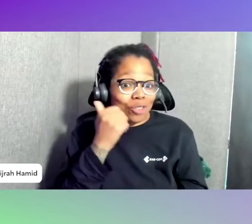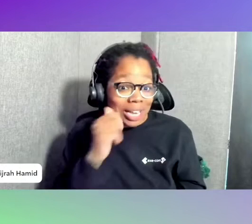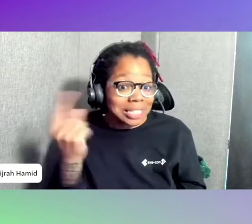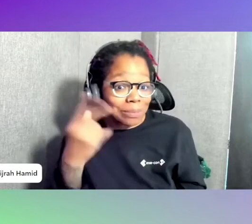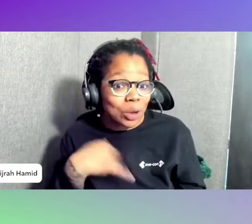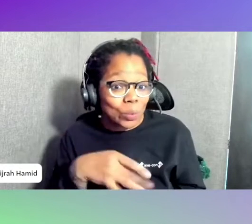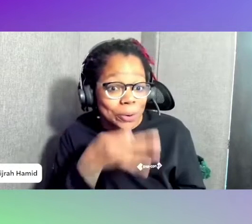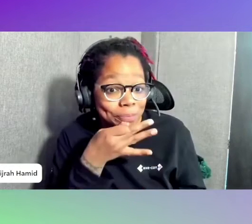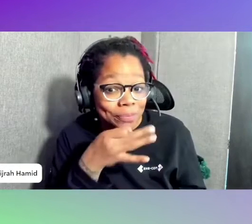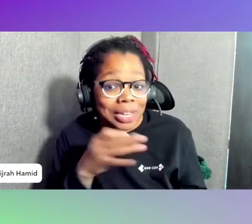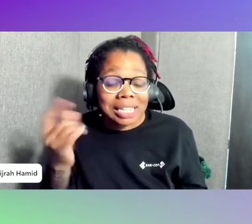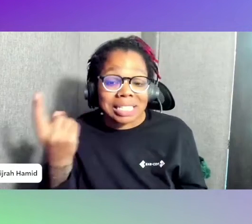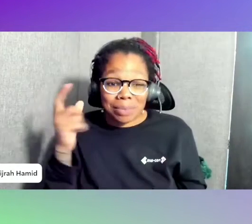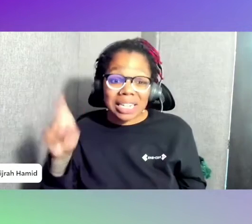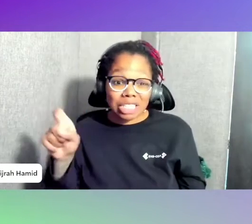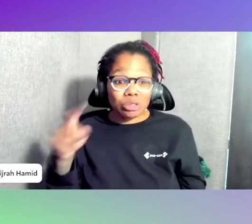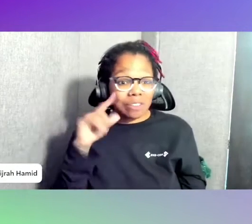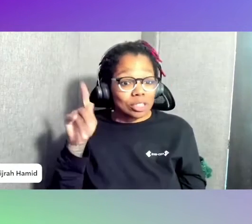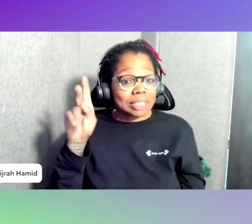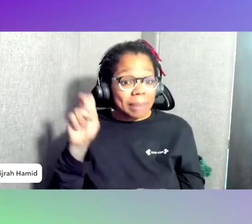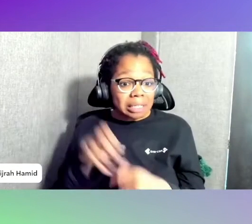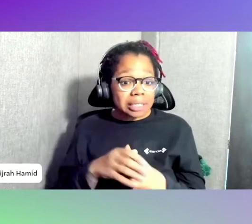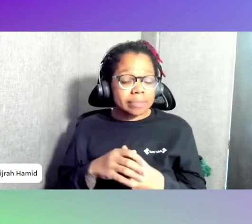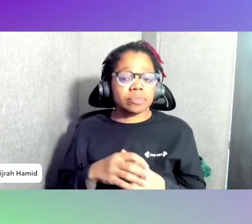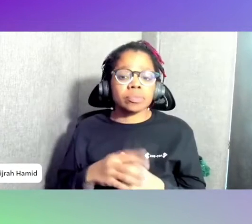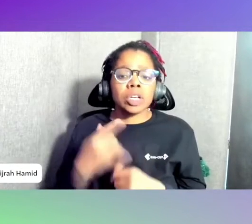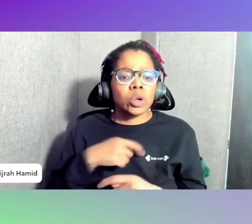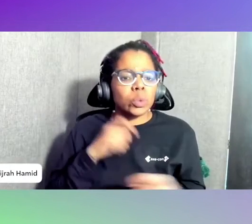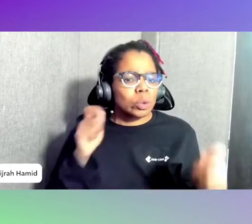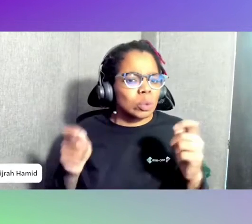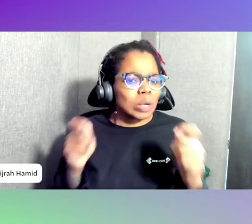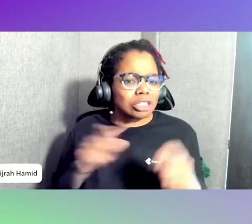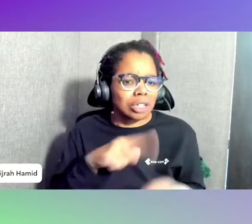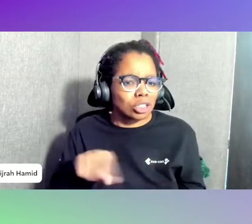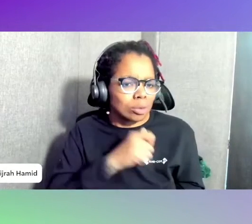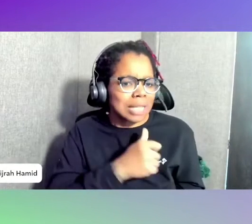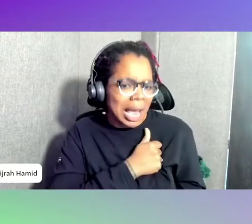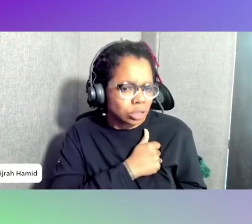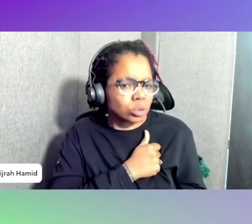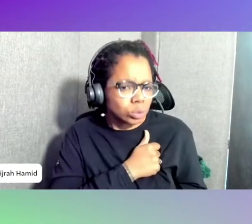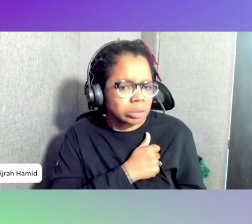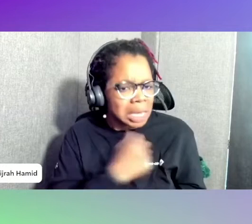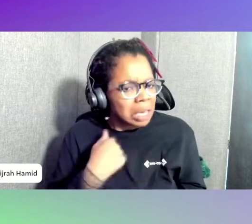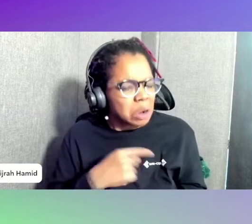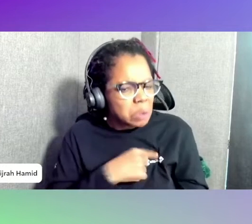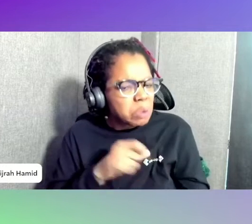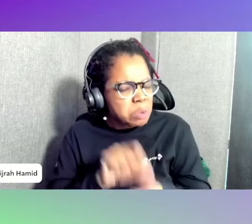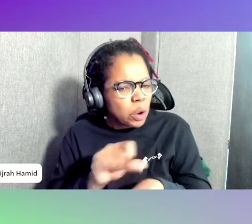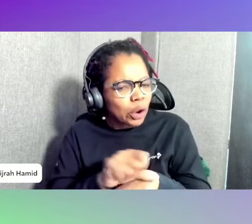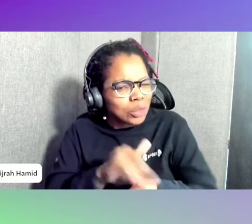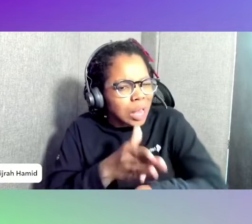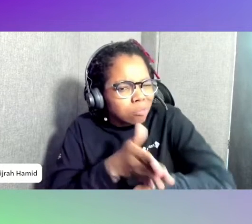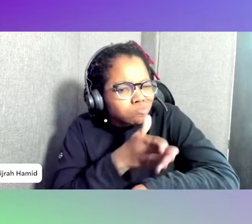usually strong and capable, and we can handle novel situations, and we do it every day and we are very